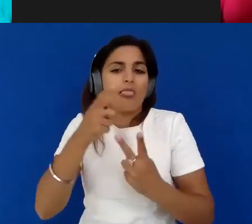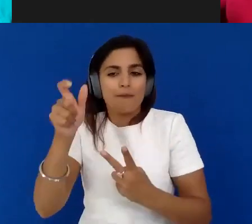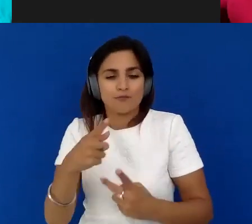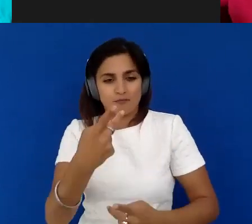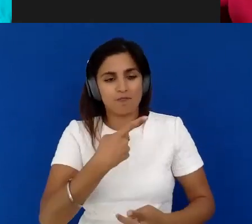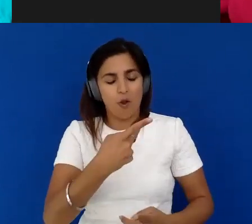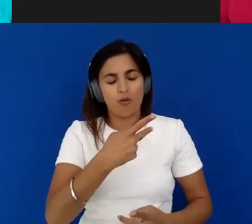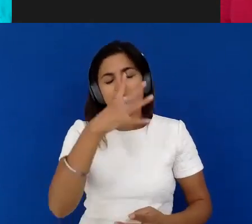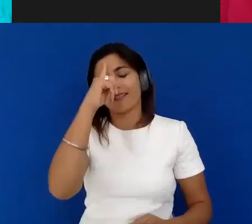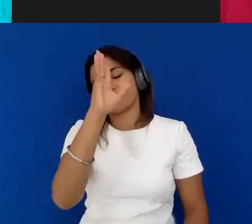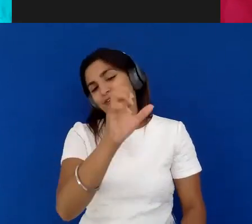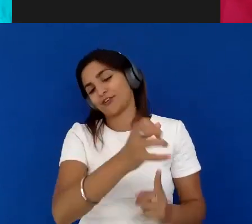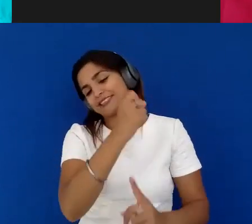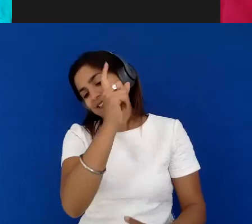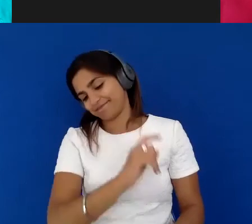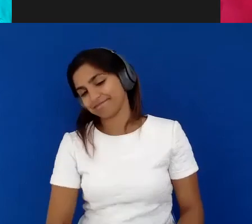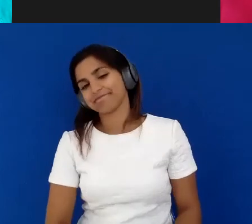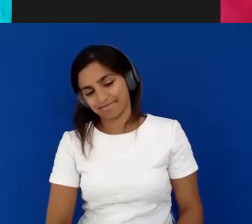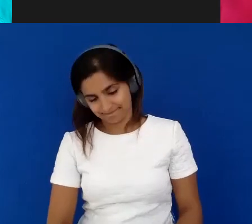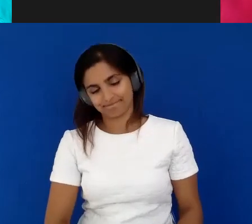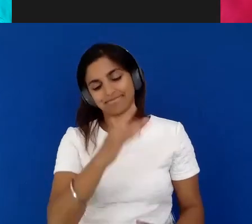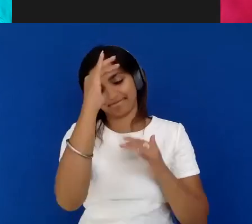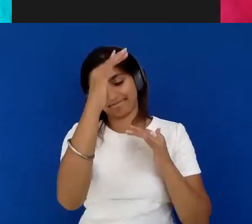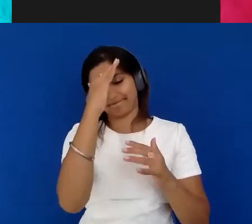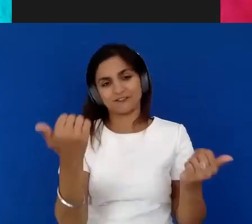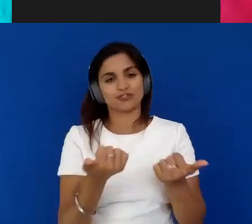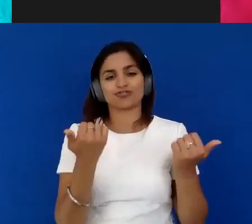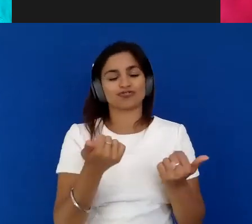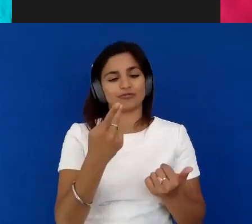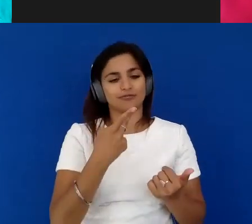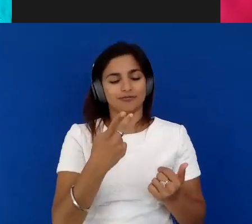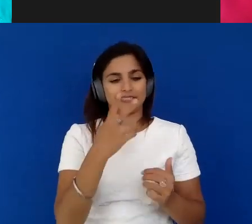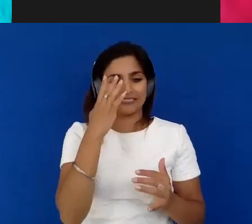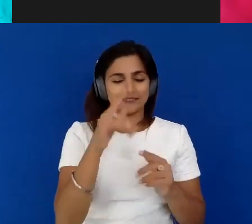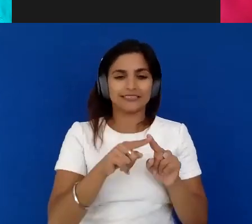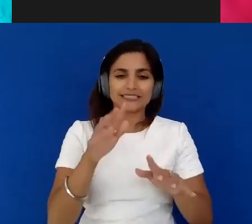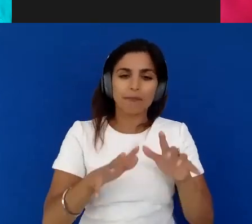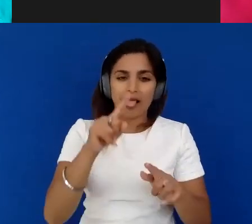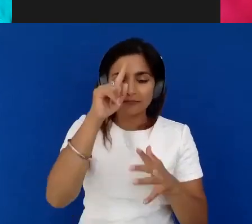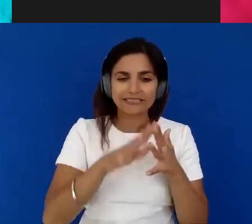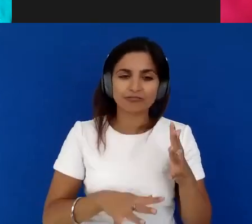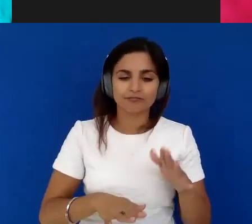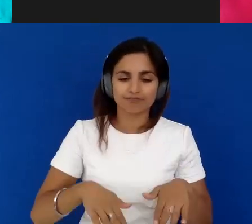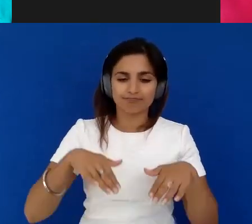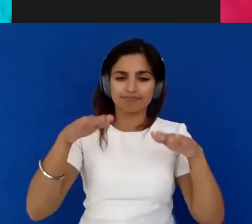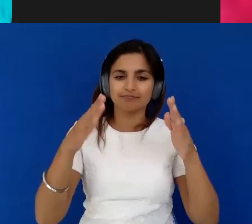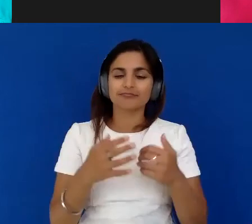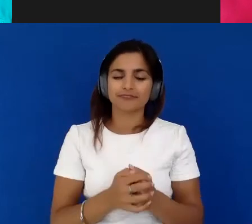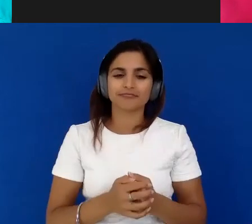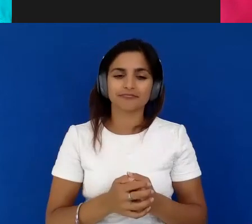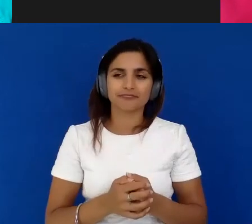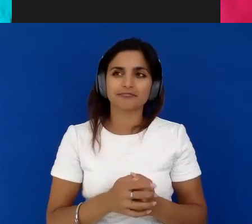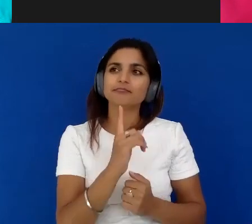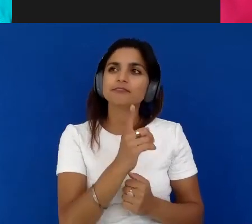that's our experience right and so I think that has been one of the most, the